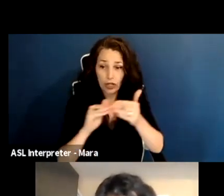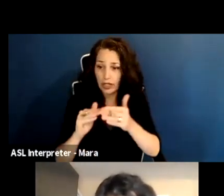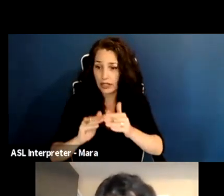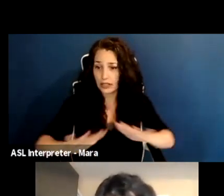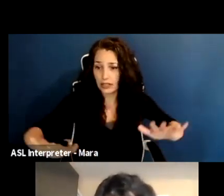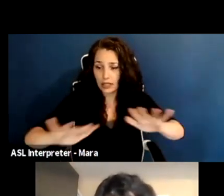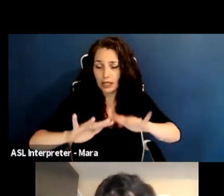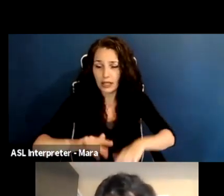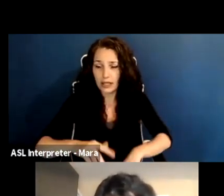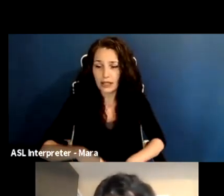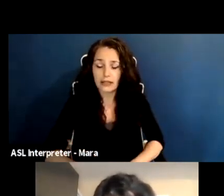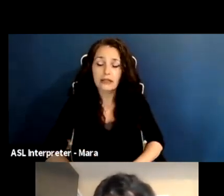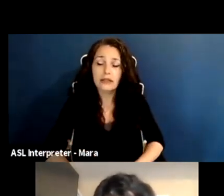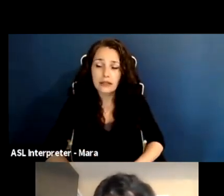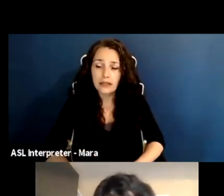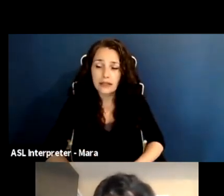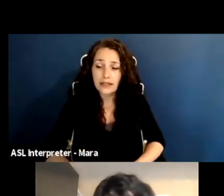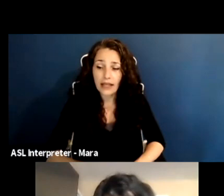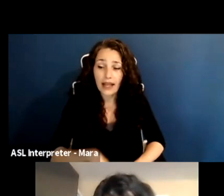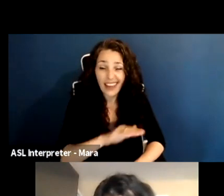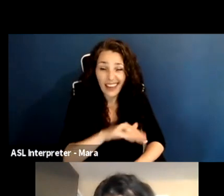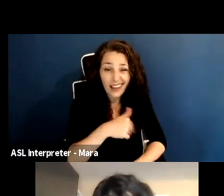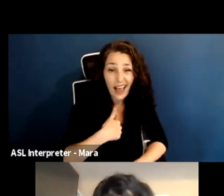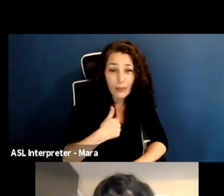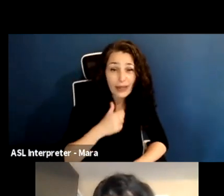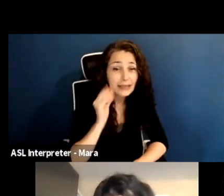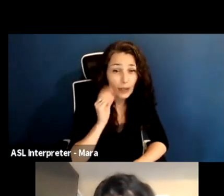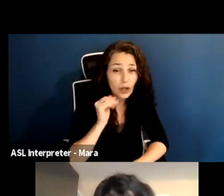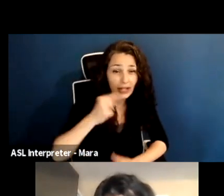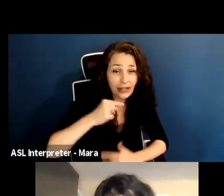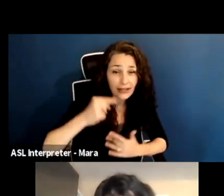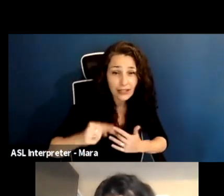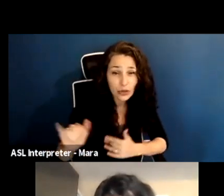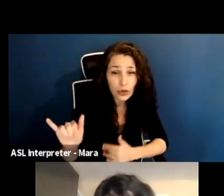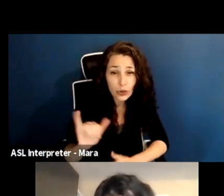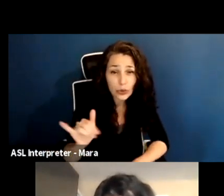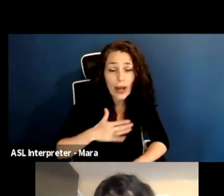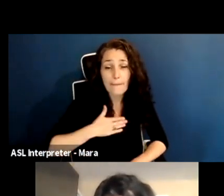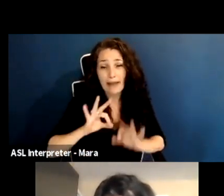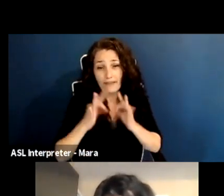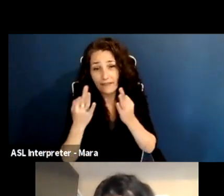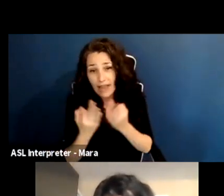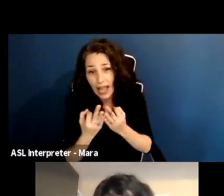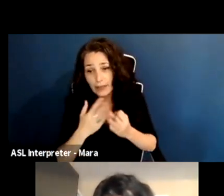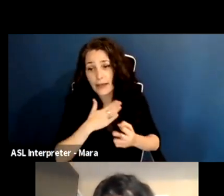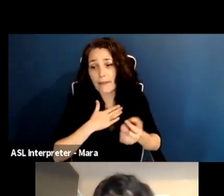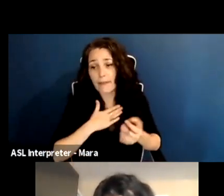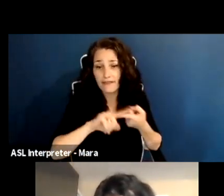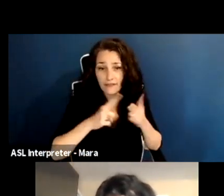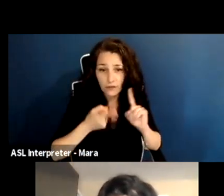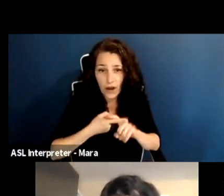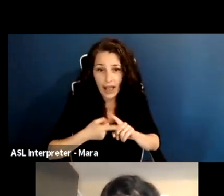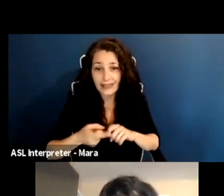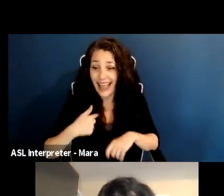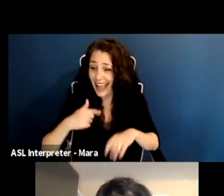"Hey, I'm also going through this," my family, my friends and I can make an impact.